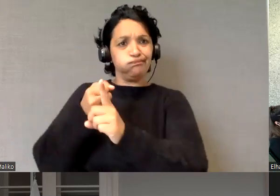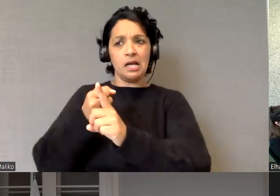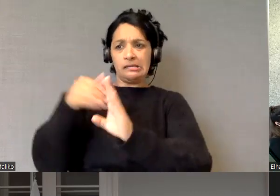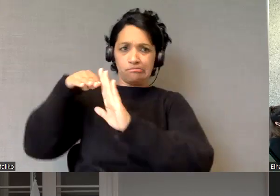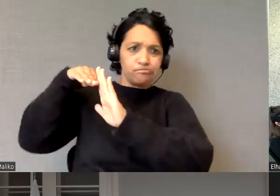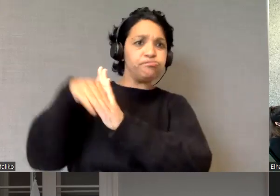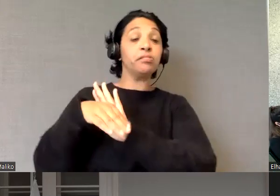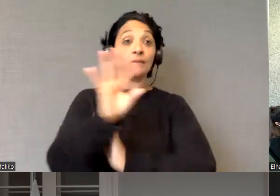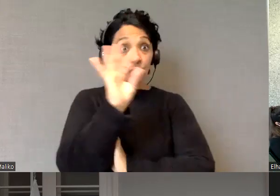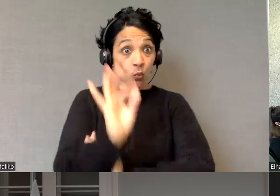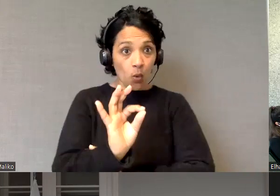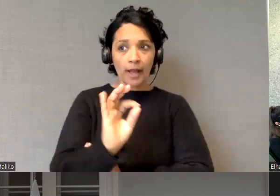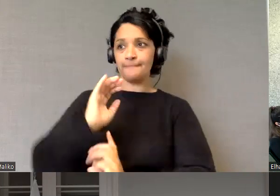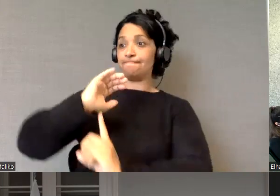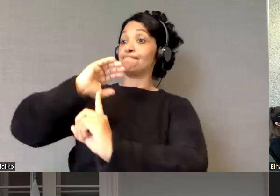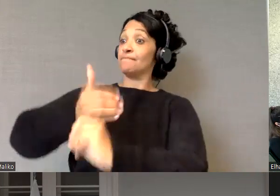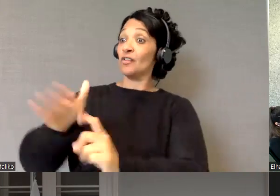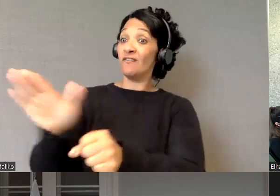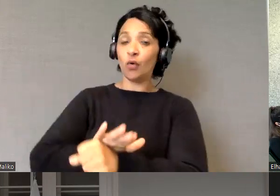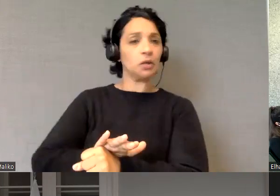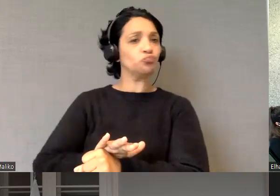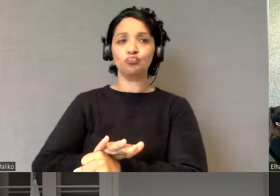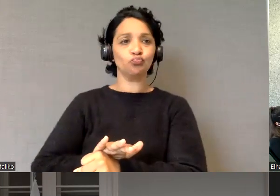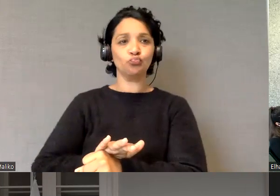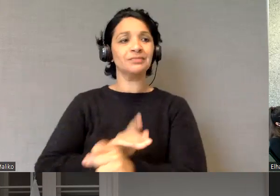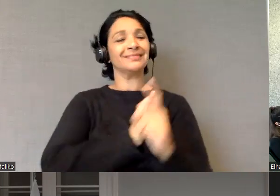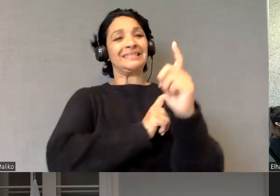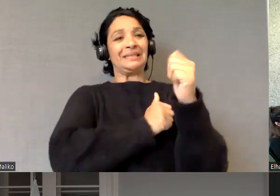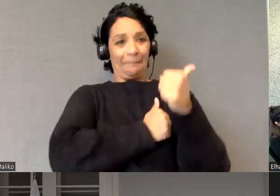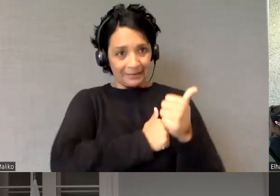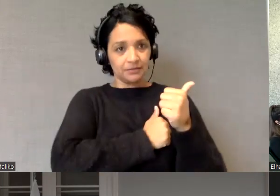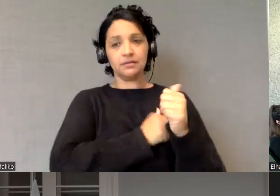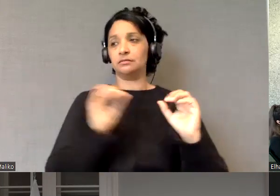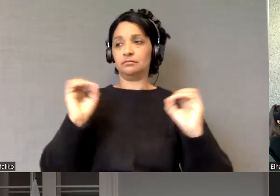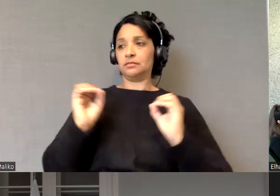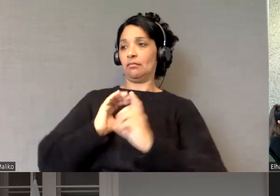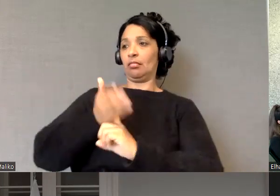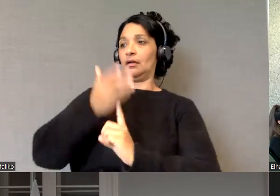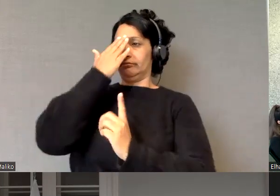because of lack of consideration, and this goes back originally to the idea of invisibility.